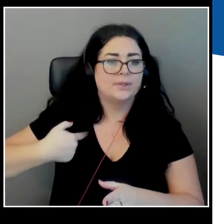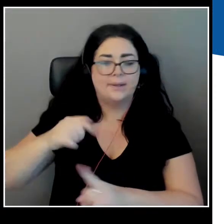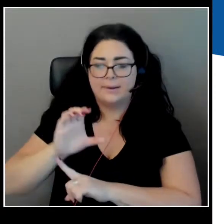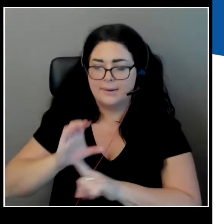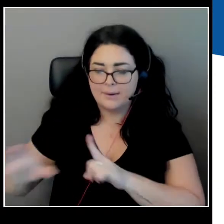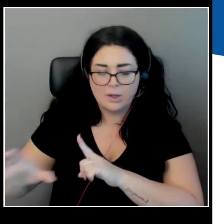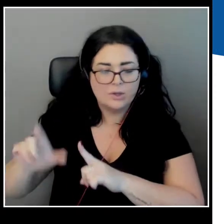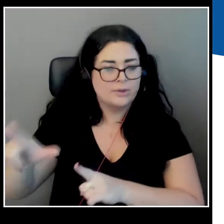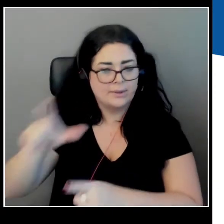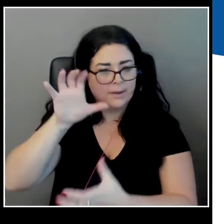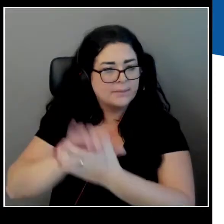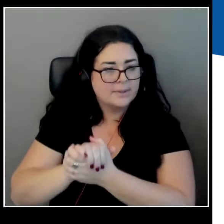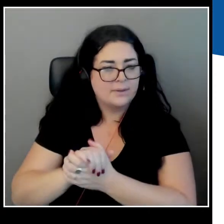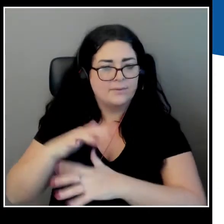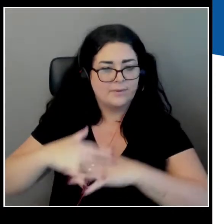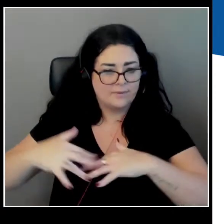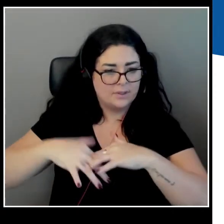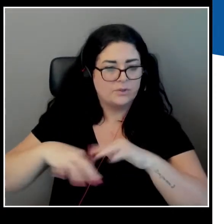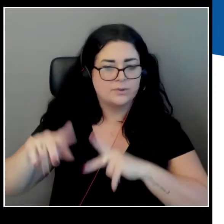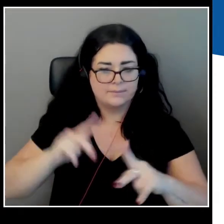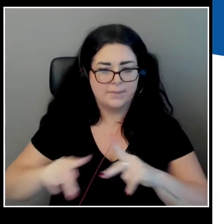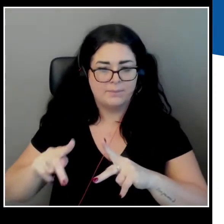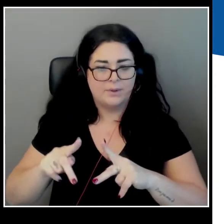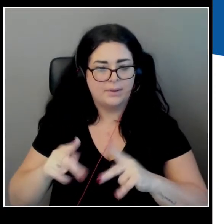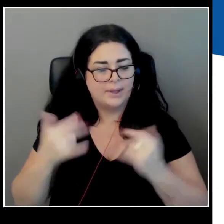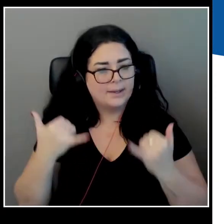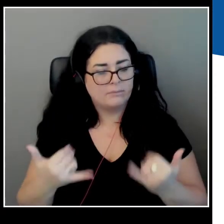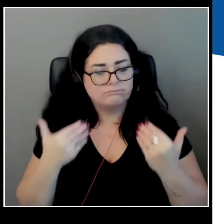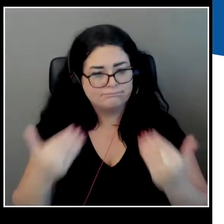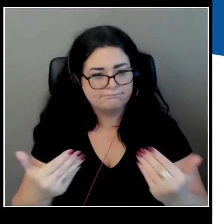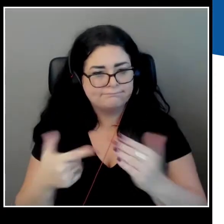initiatives that promote Indigenous culture throughout our organization.